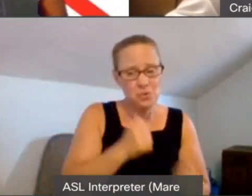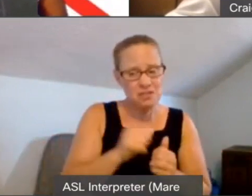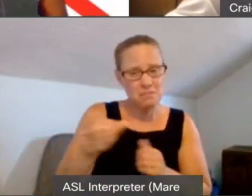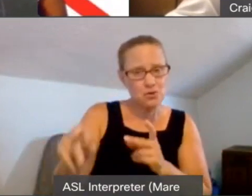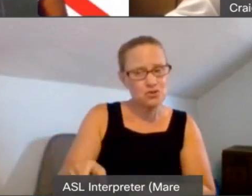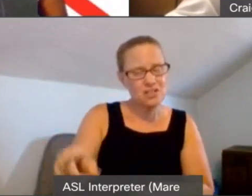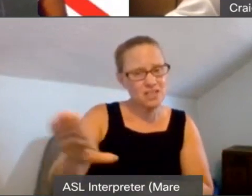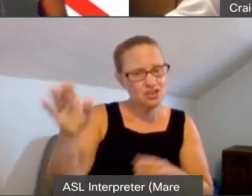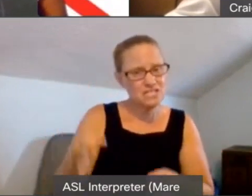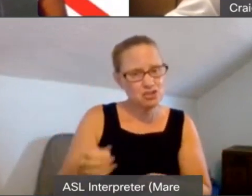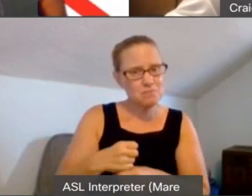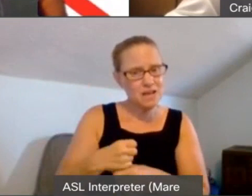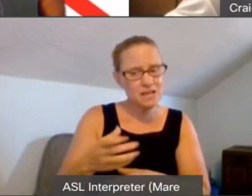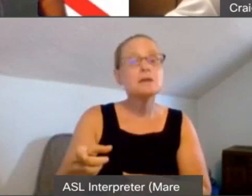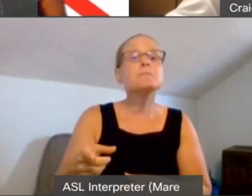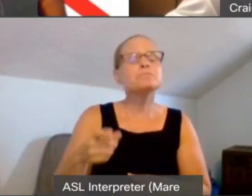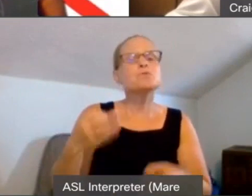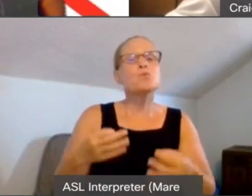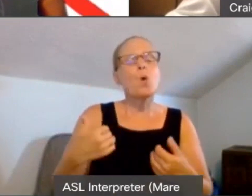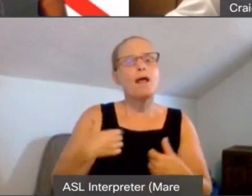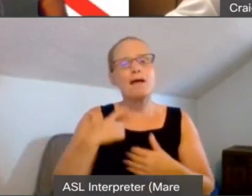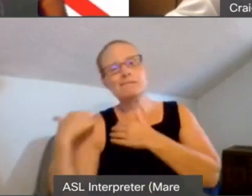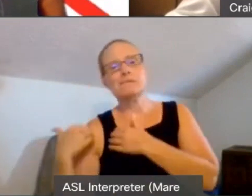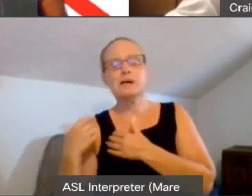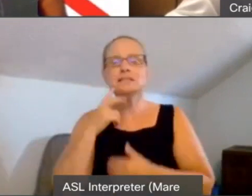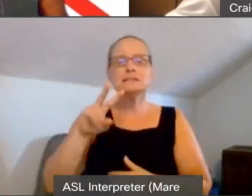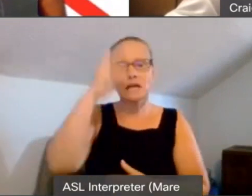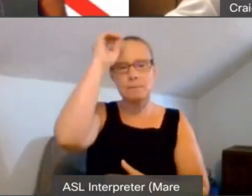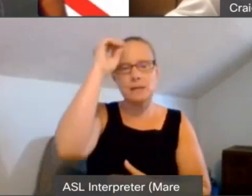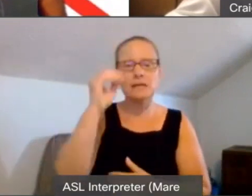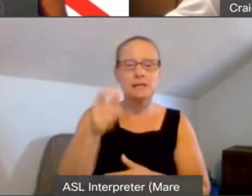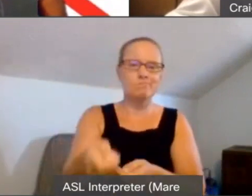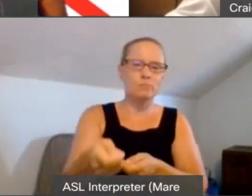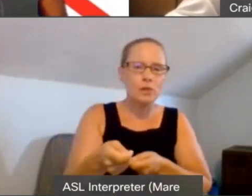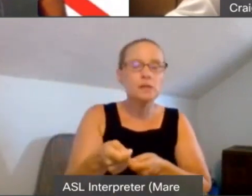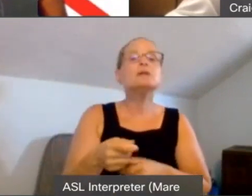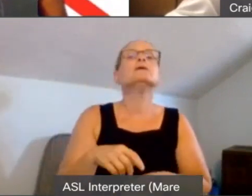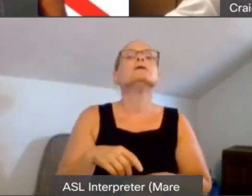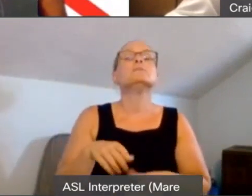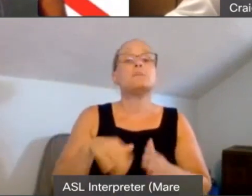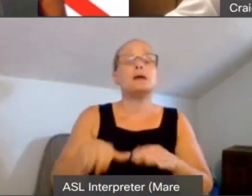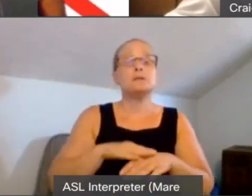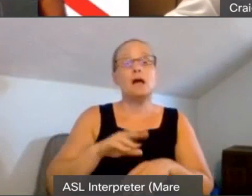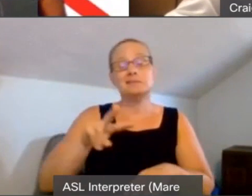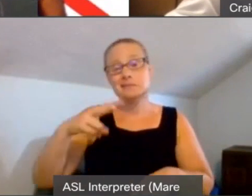has an obligation to get a second opinion. And based on the opinion of a second expert provider